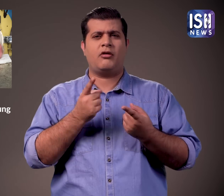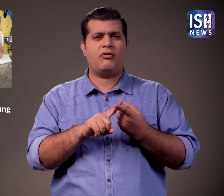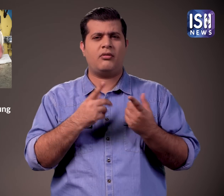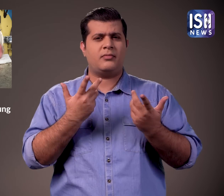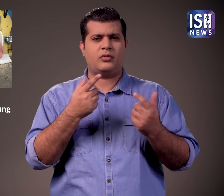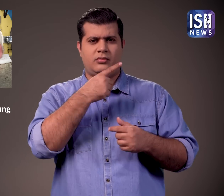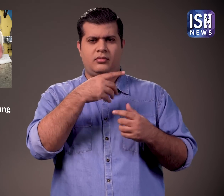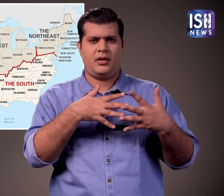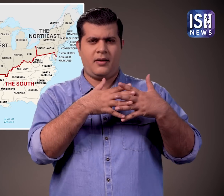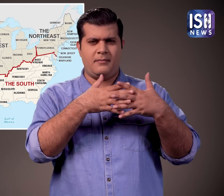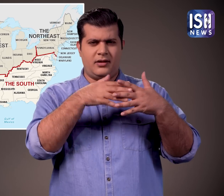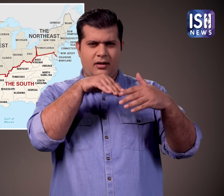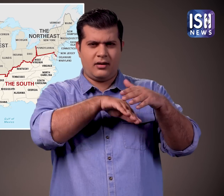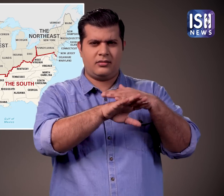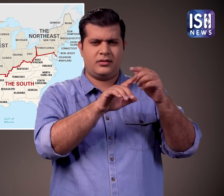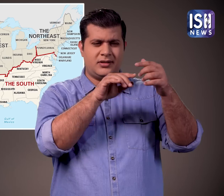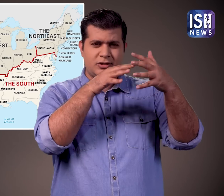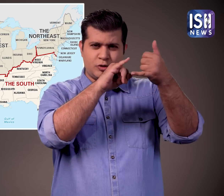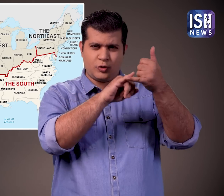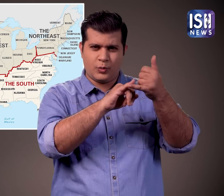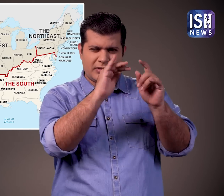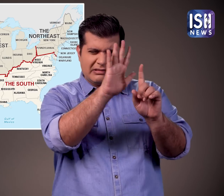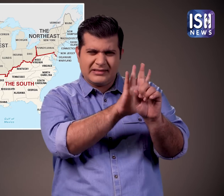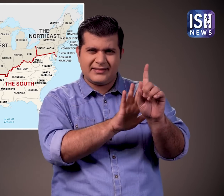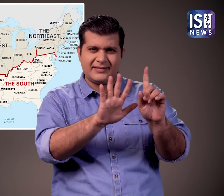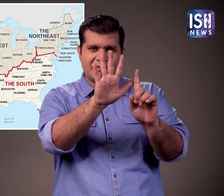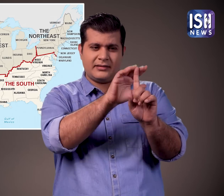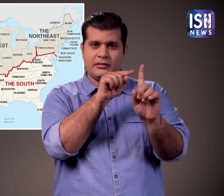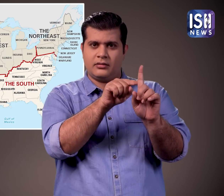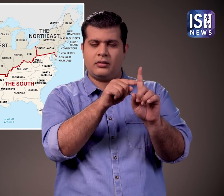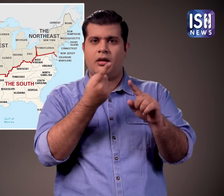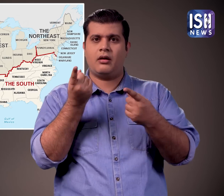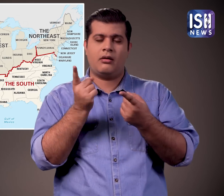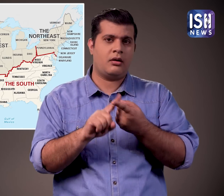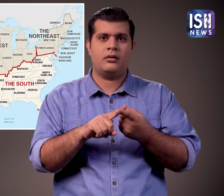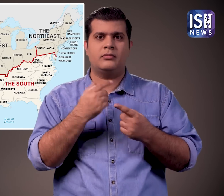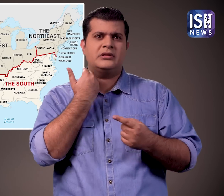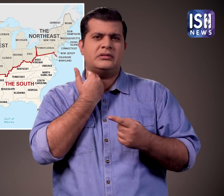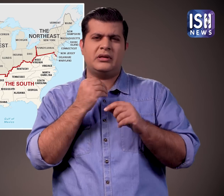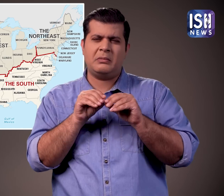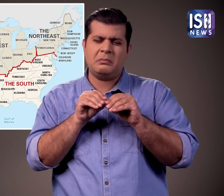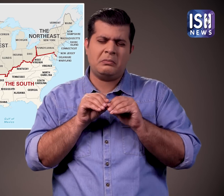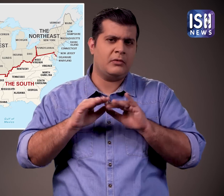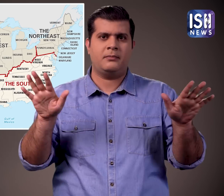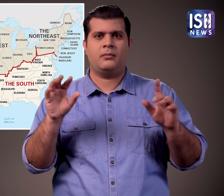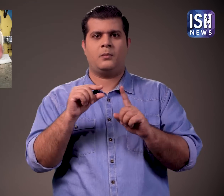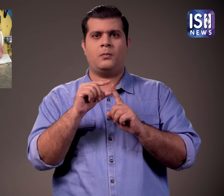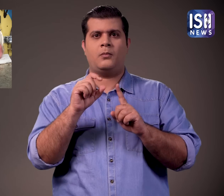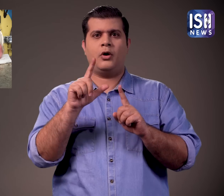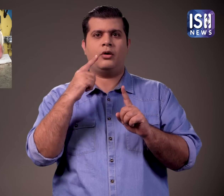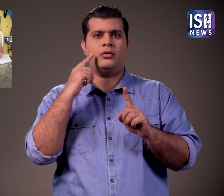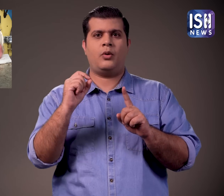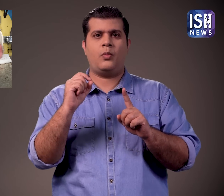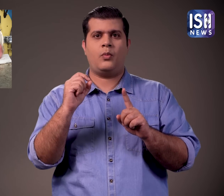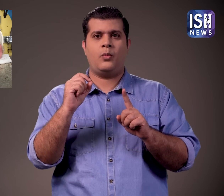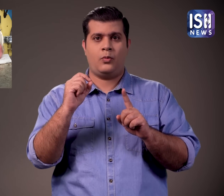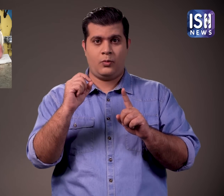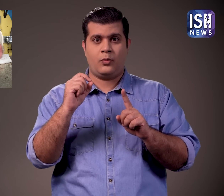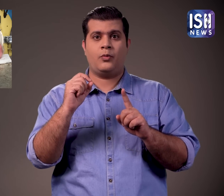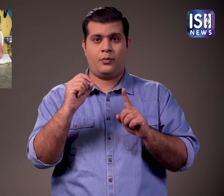In the southern part of USA there was a major polio outbreak.